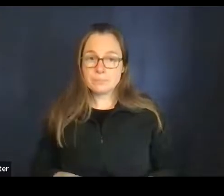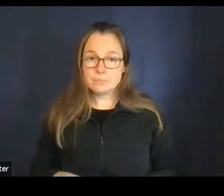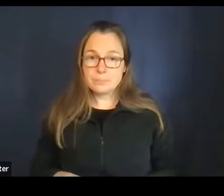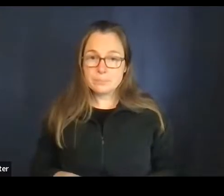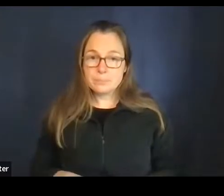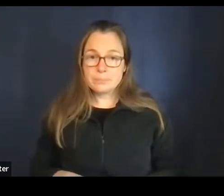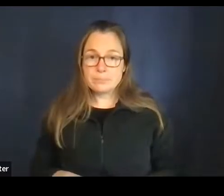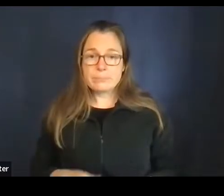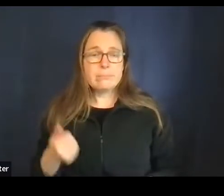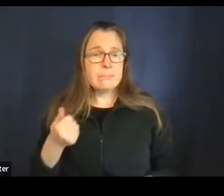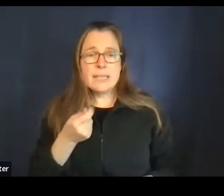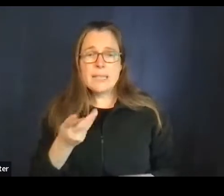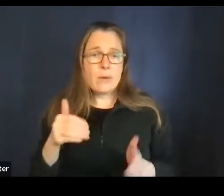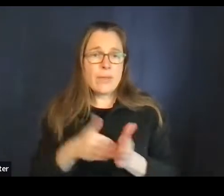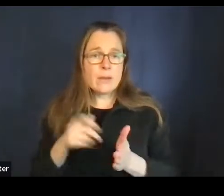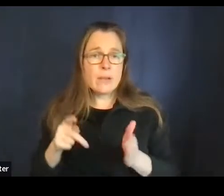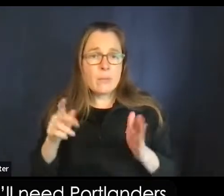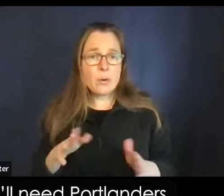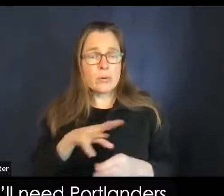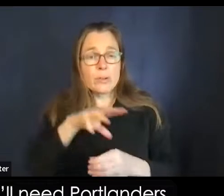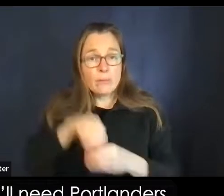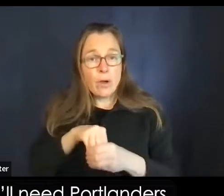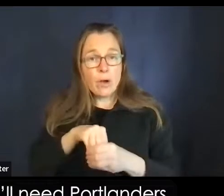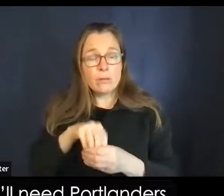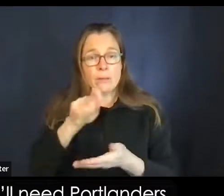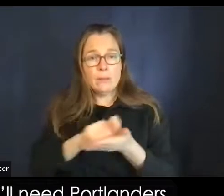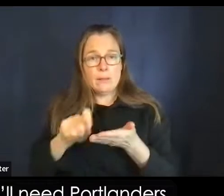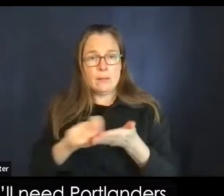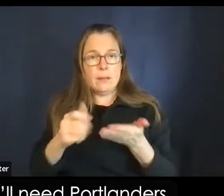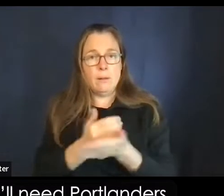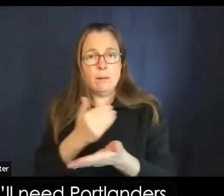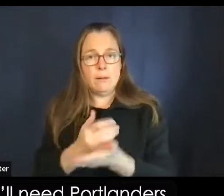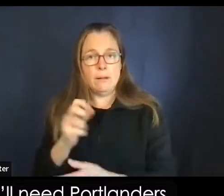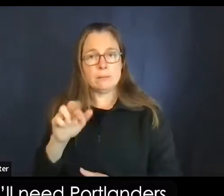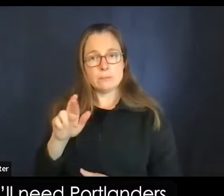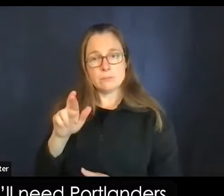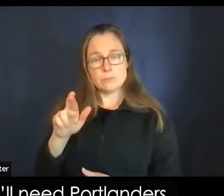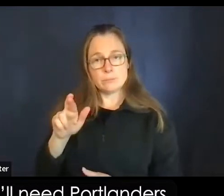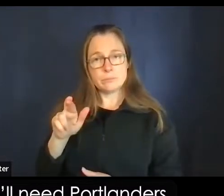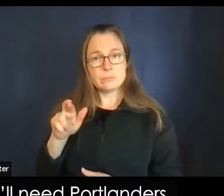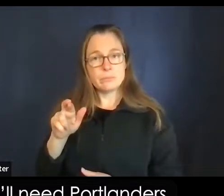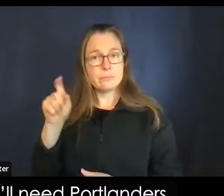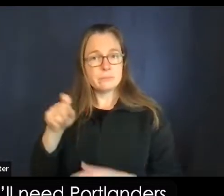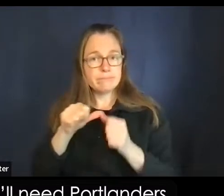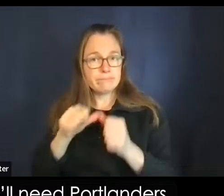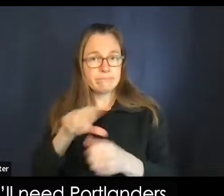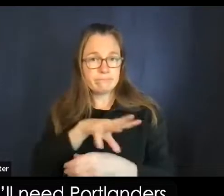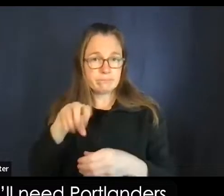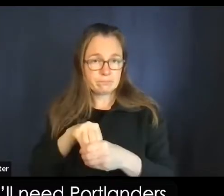Thousands of Portlanders were engaged in developing these charter reforms and we’ll need Portlanders to stay engaged as we develop implementation strategies